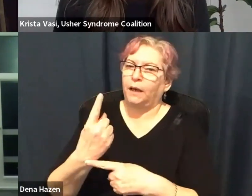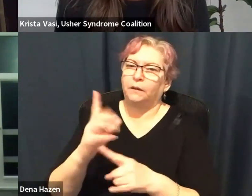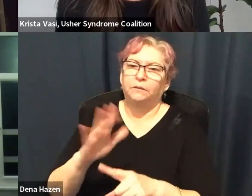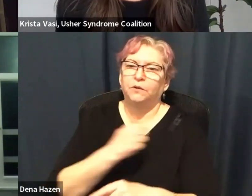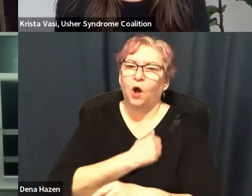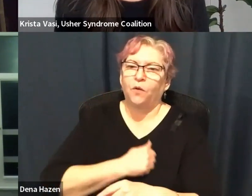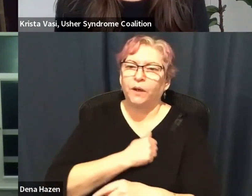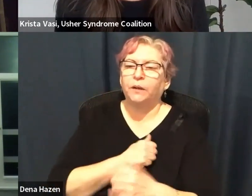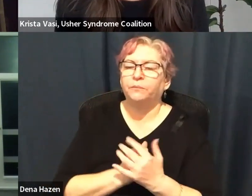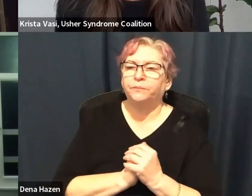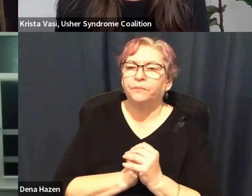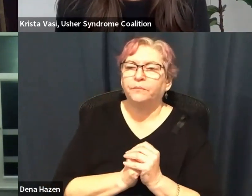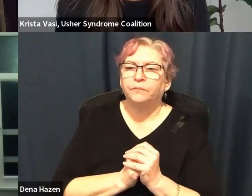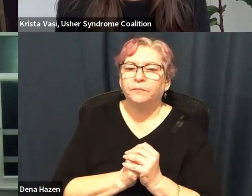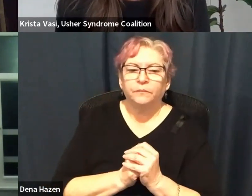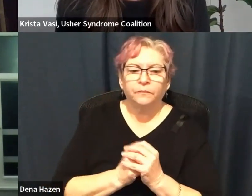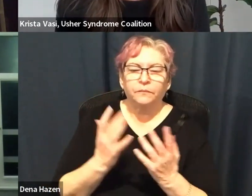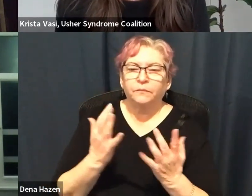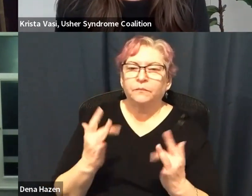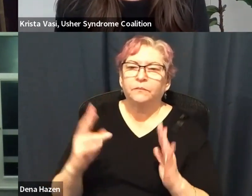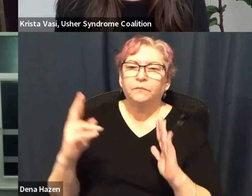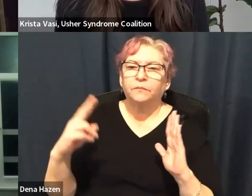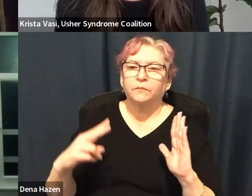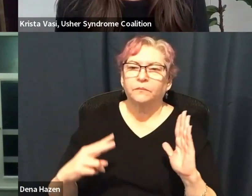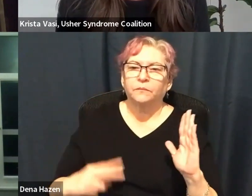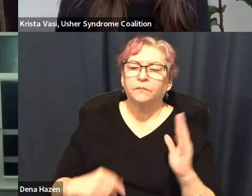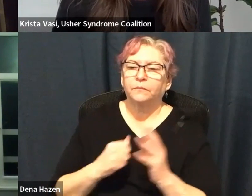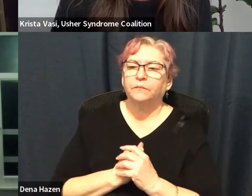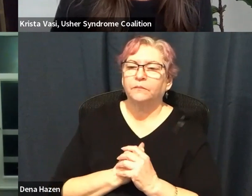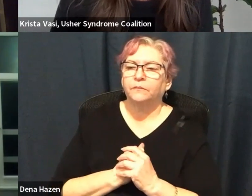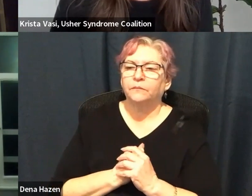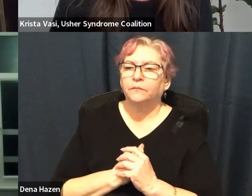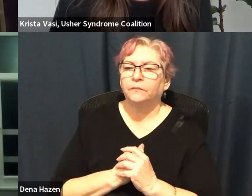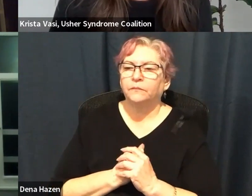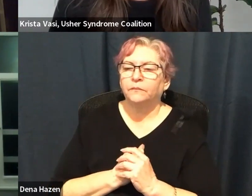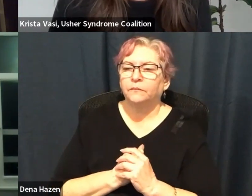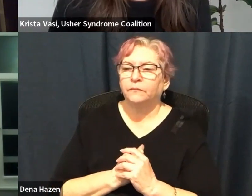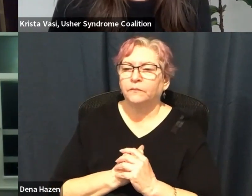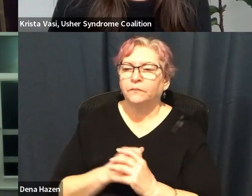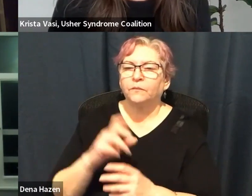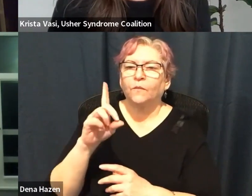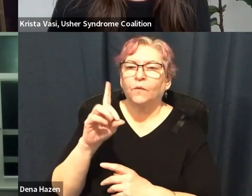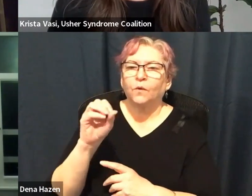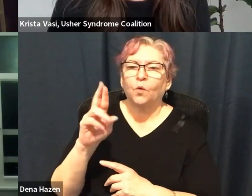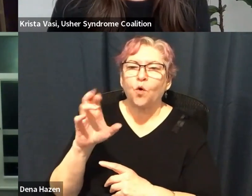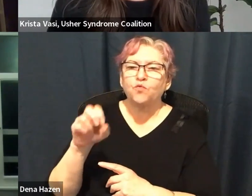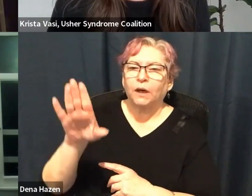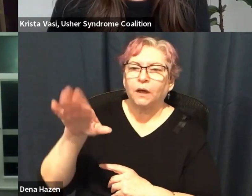All right, let's have a look. Doreen, one for you from Brendan,